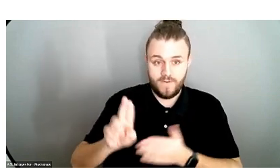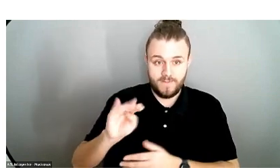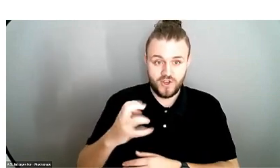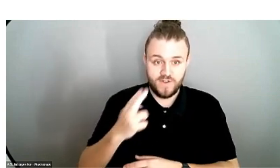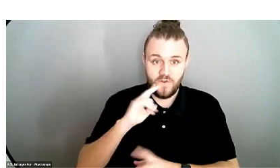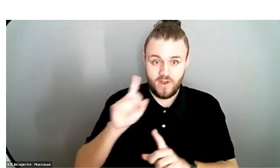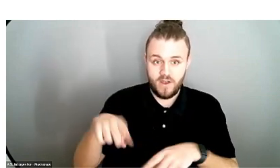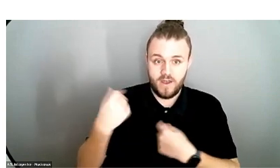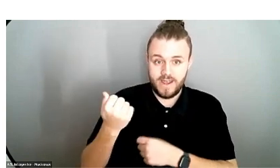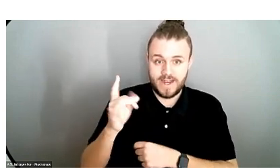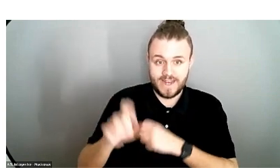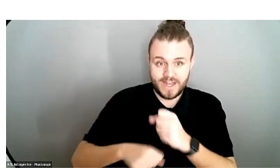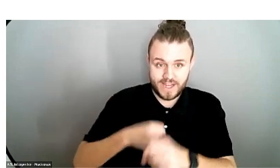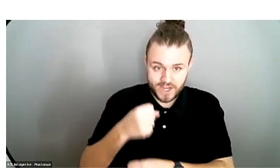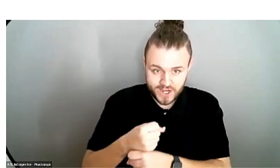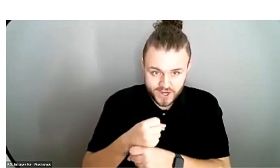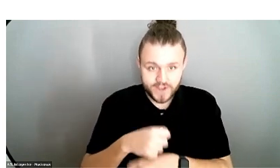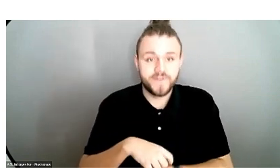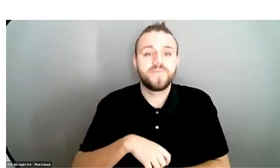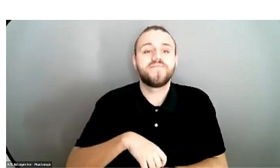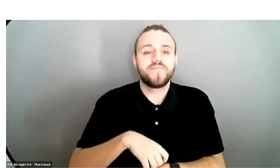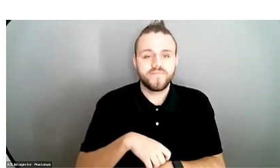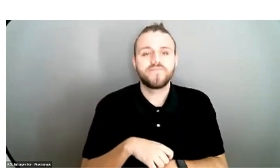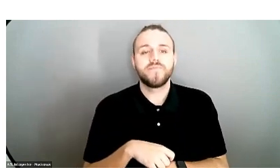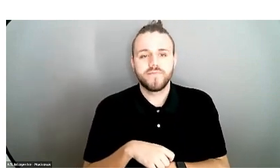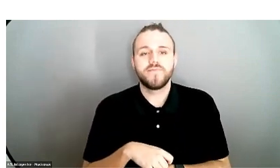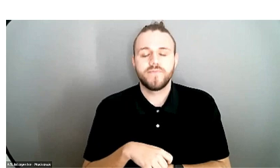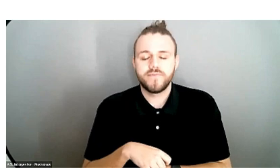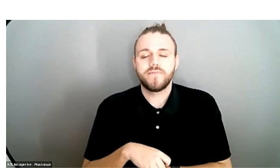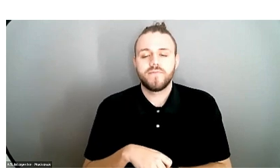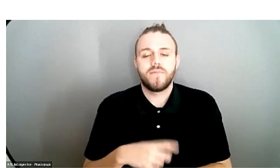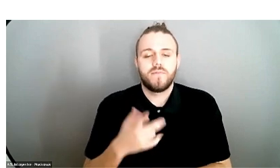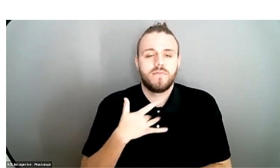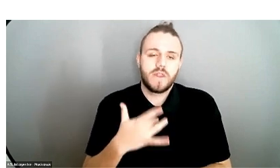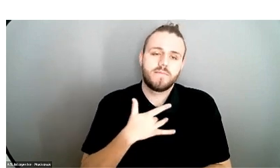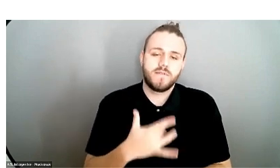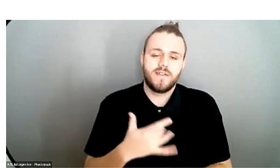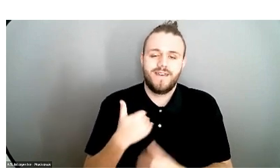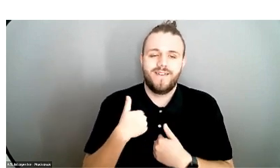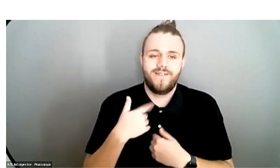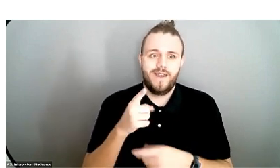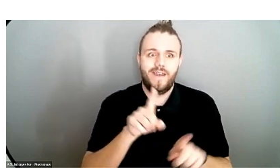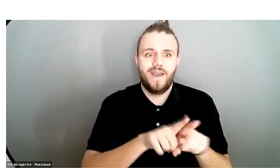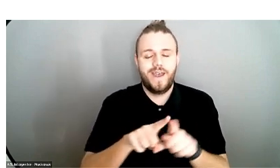I also not only have this as an academic interests,